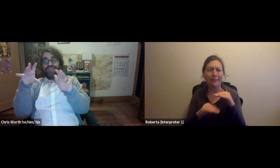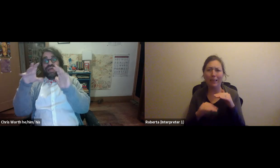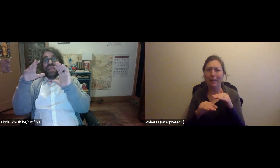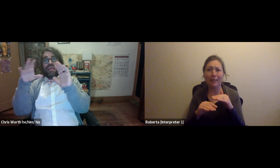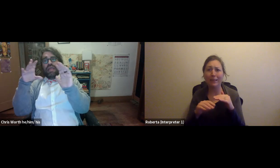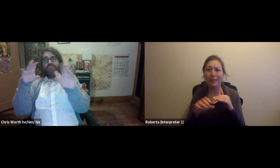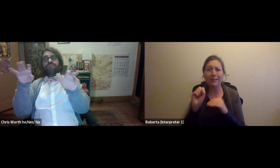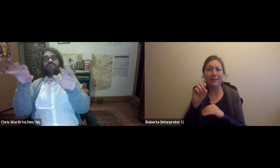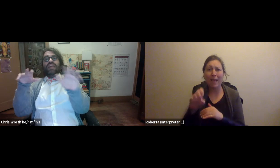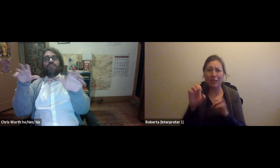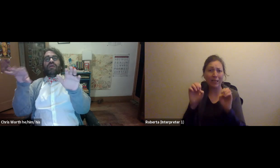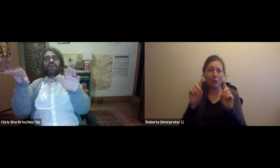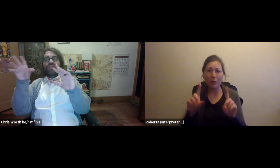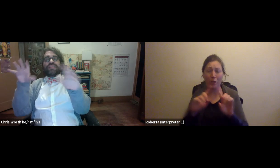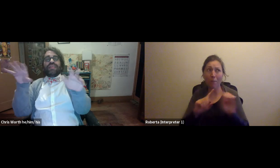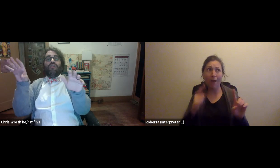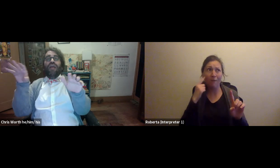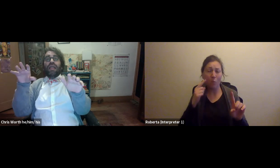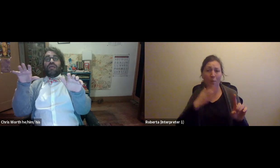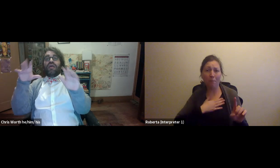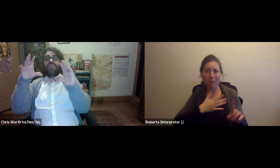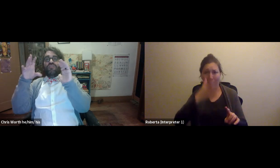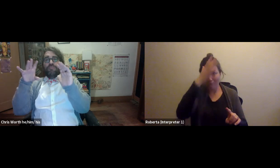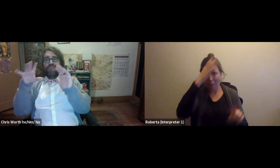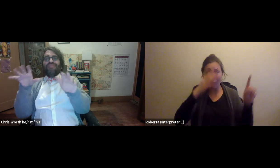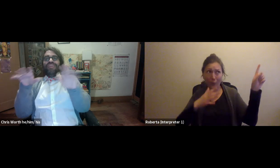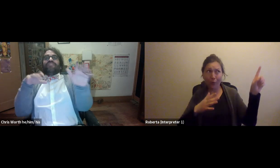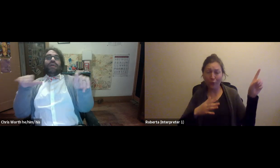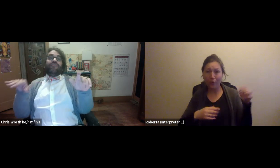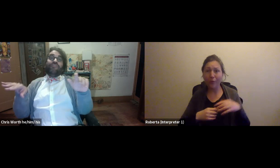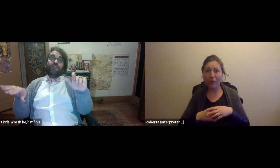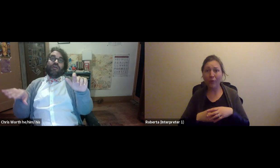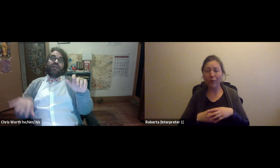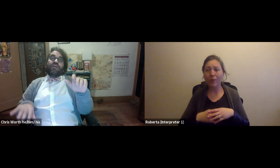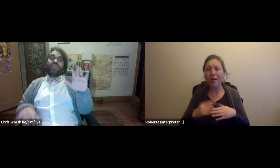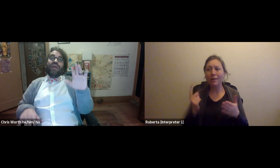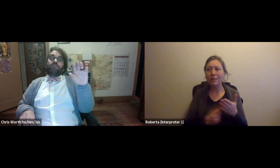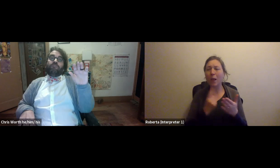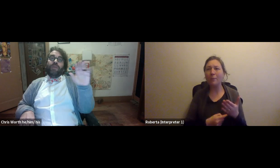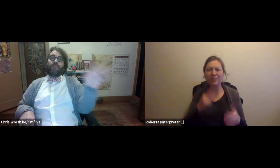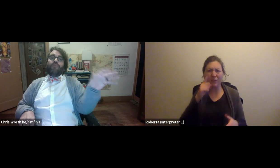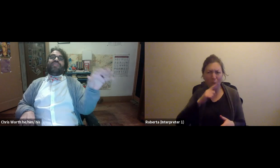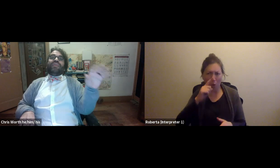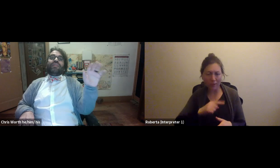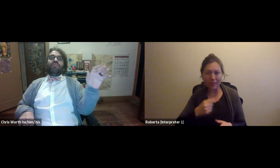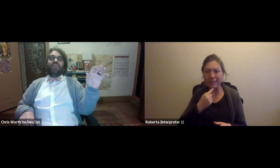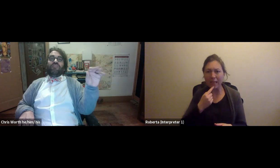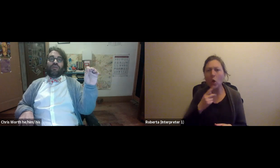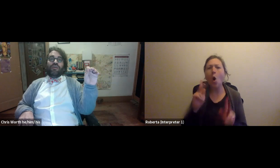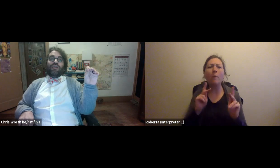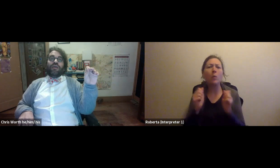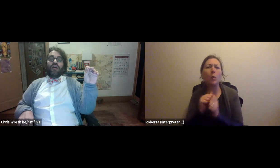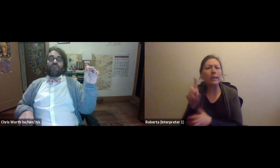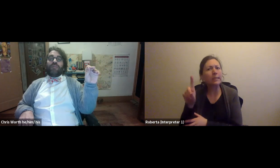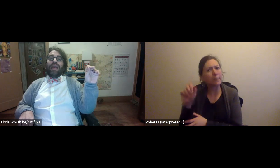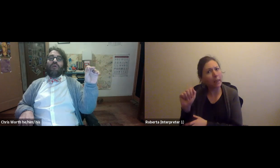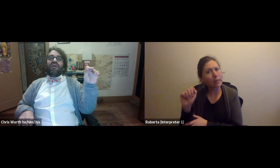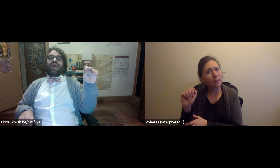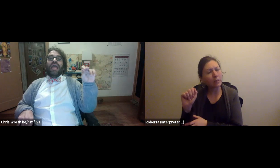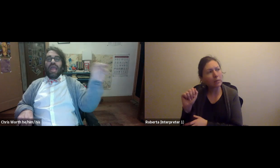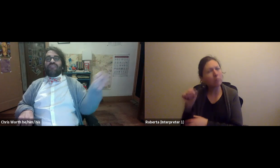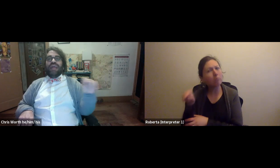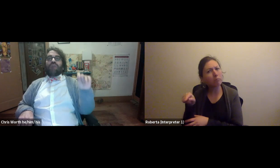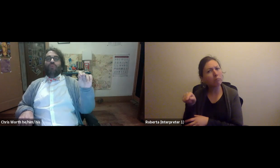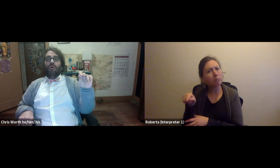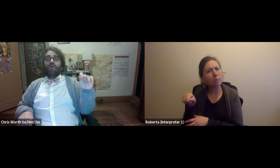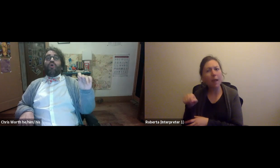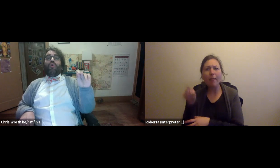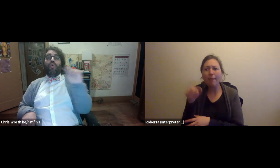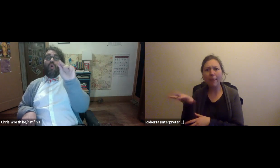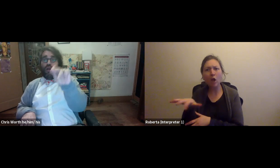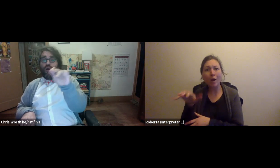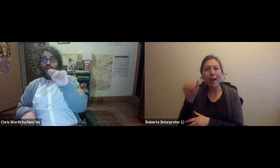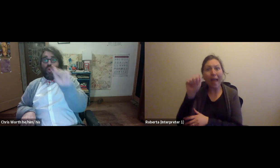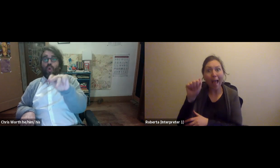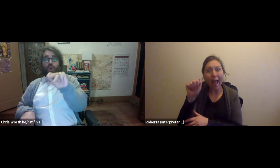that myth held on. There's a myth that says people with disabilities are somehow asexual or,